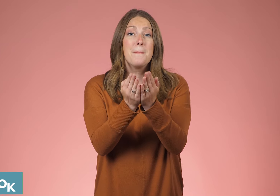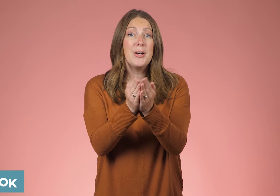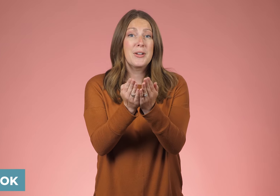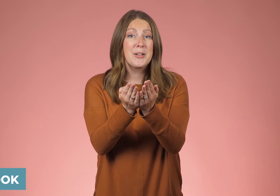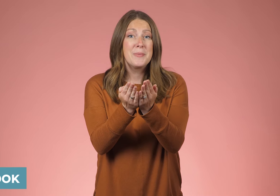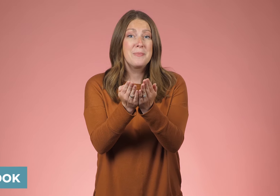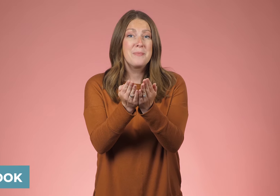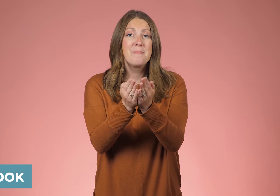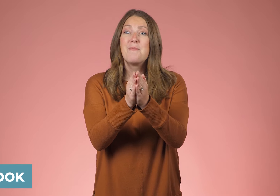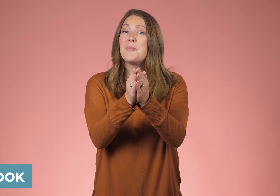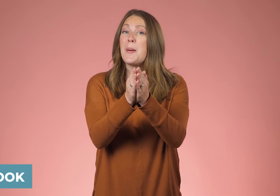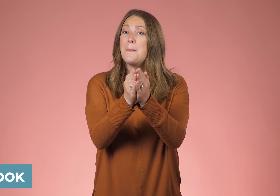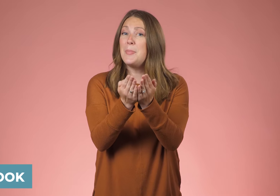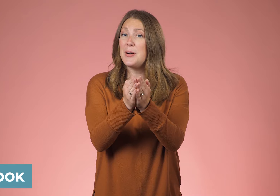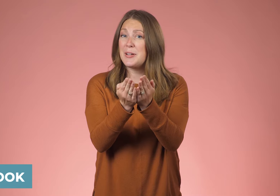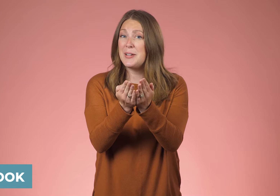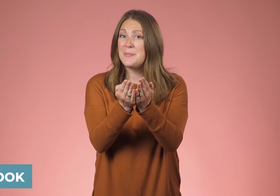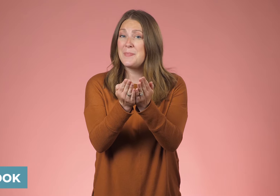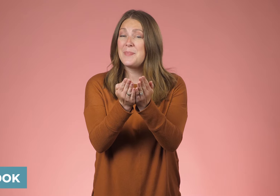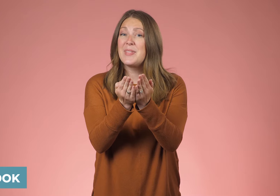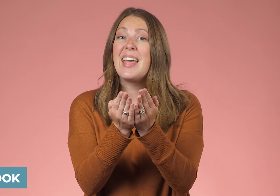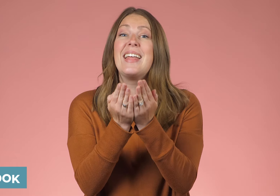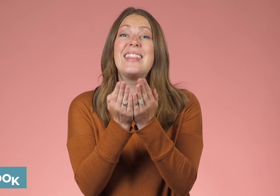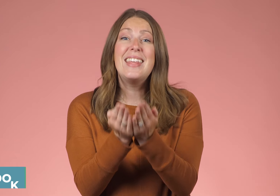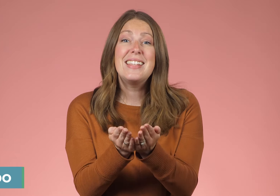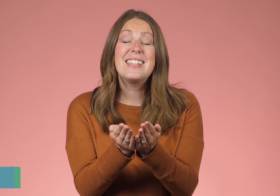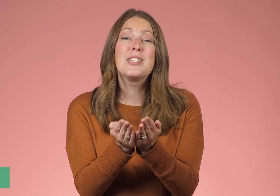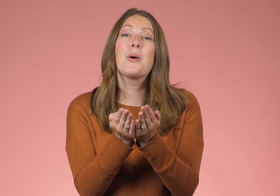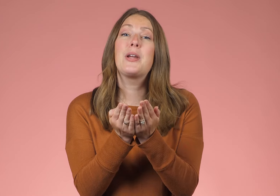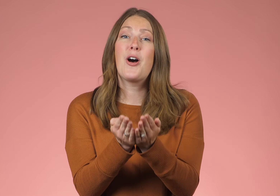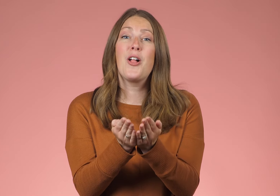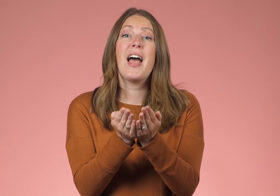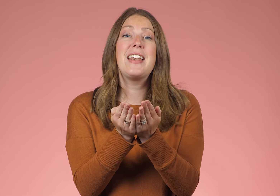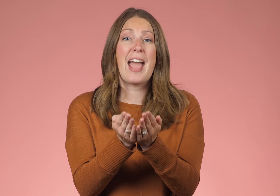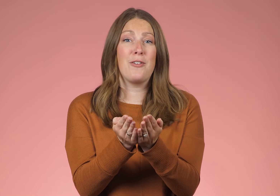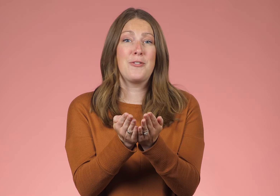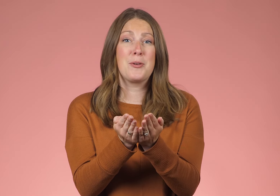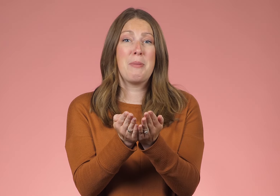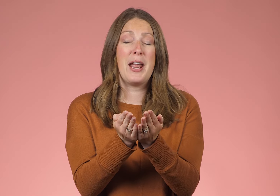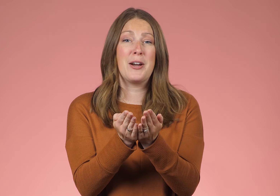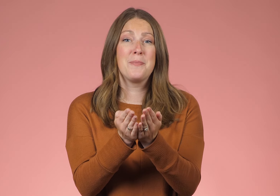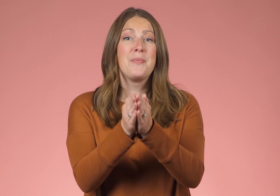Book. This is what we call a noun verb pair.